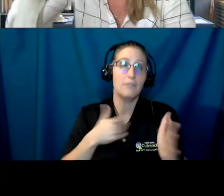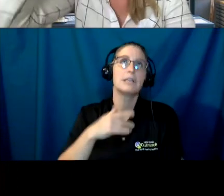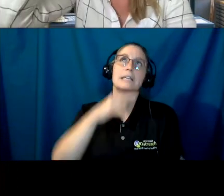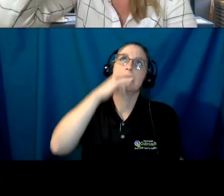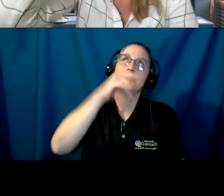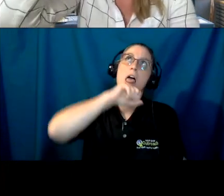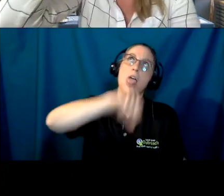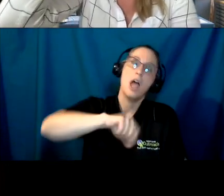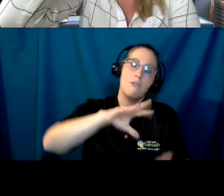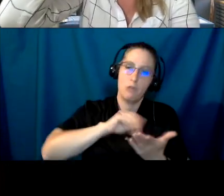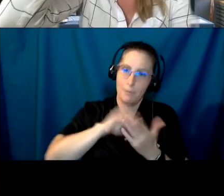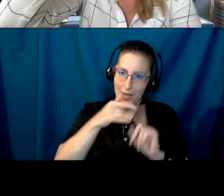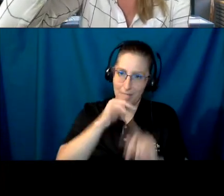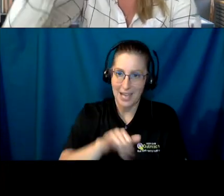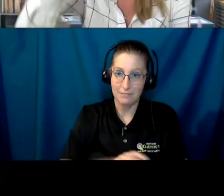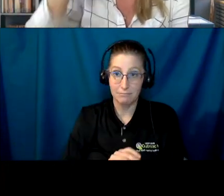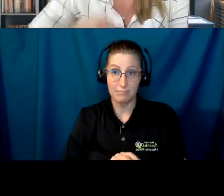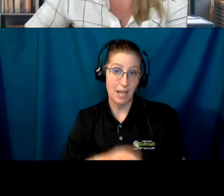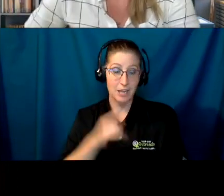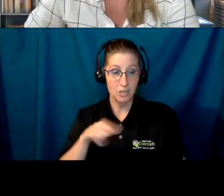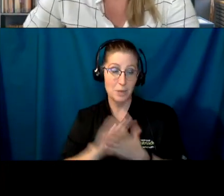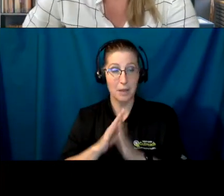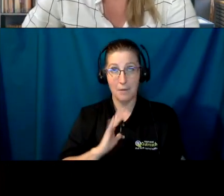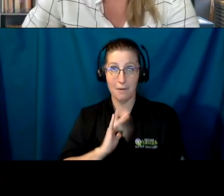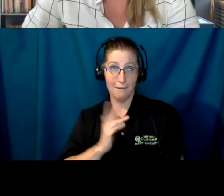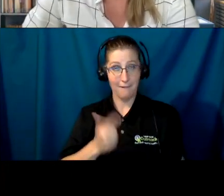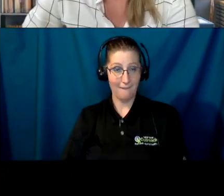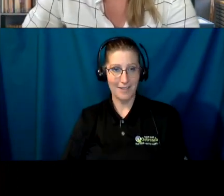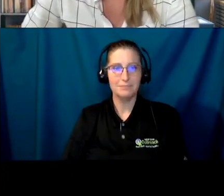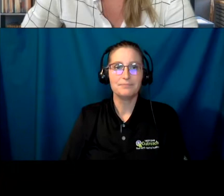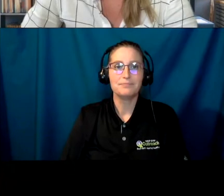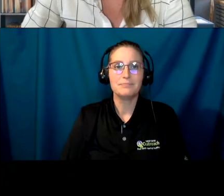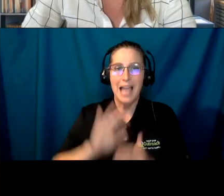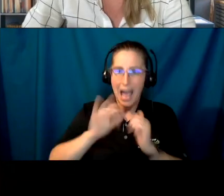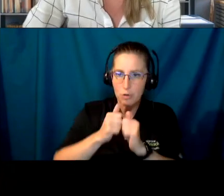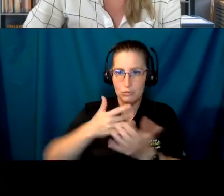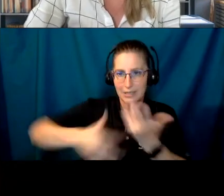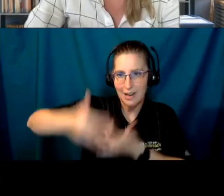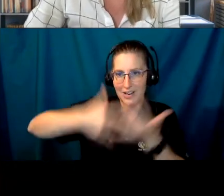it. And it makes you super cool ways to interact and engage in activities with peers, again,